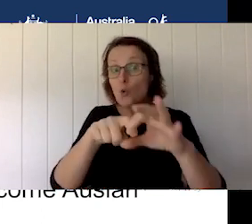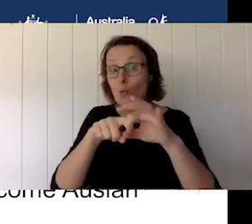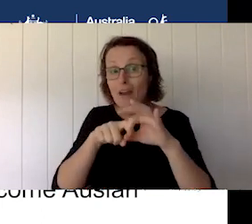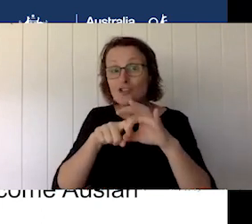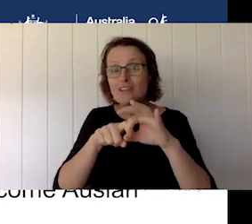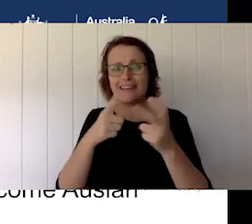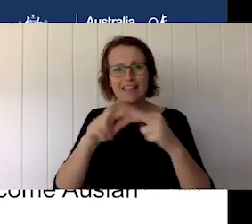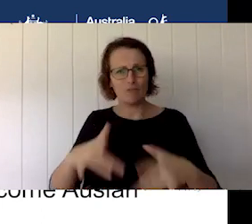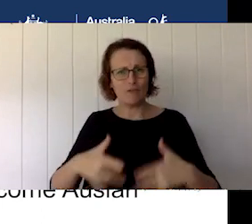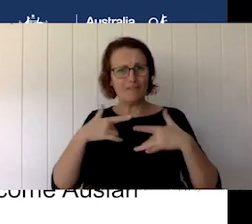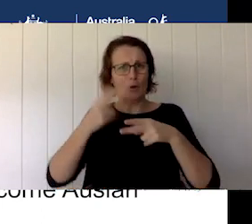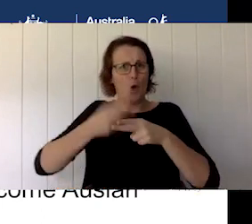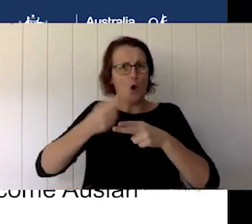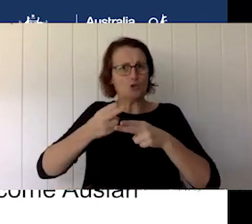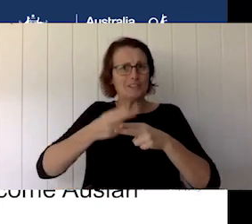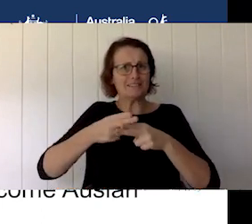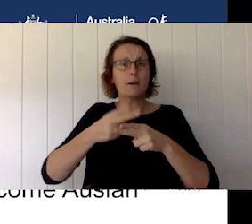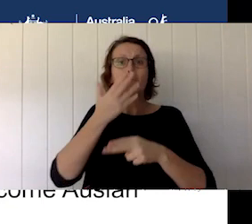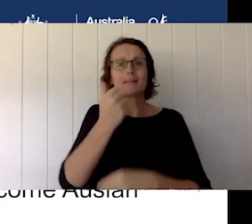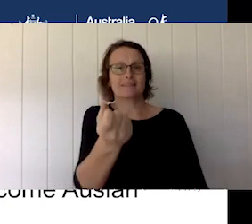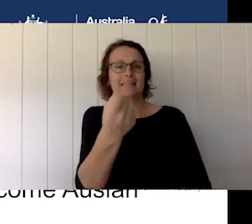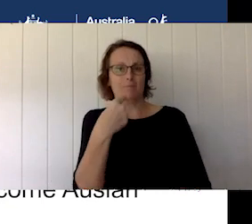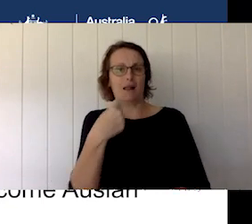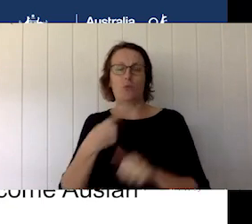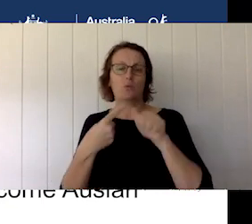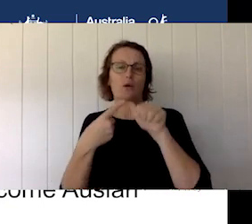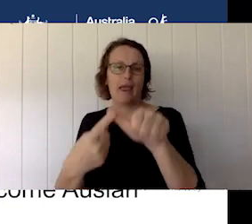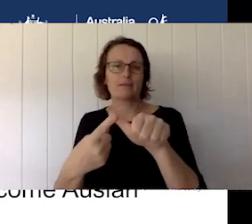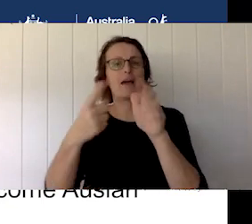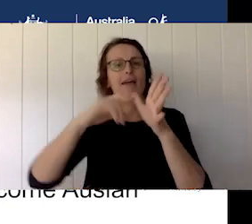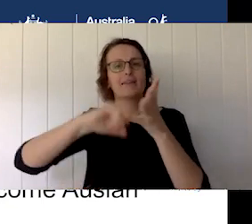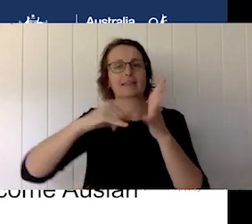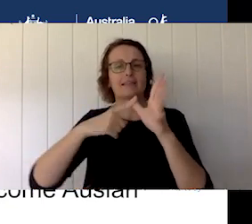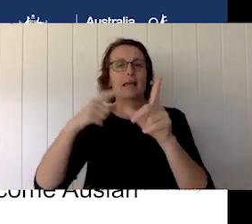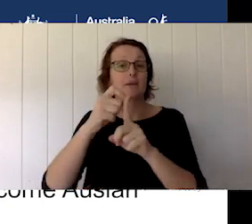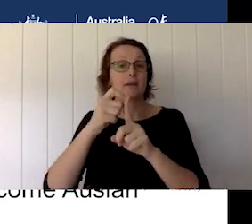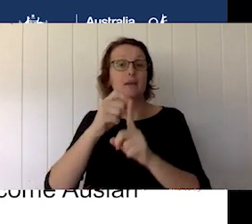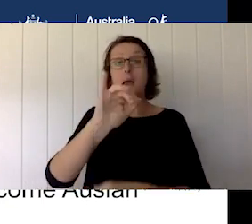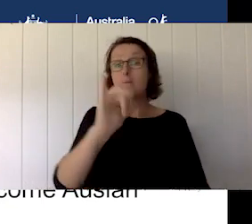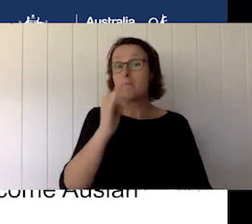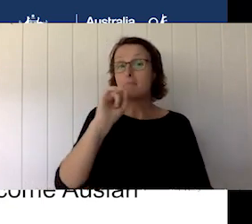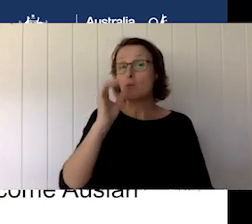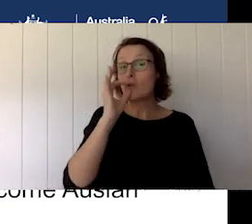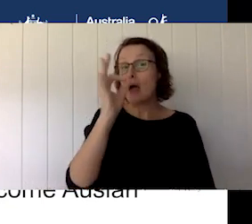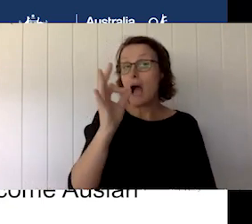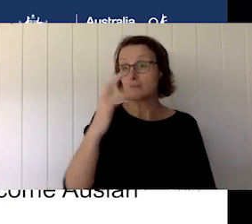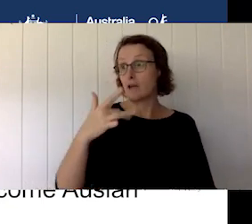and we will get back to you as soon as we can. We may also invite a question to be asked live, and please note that these will be